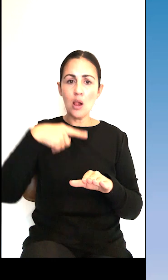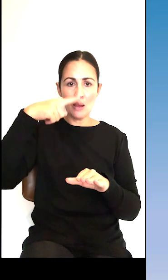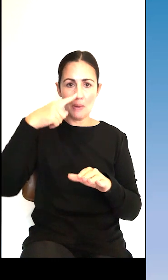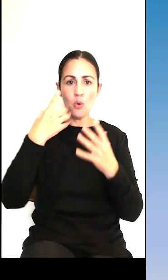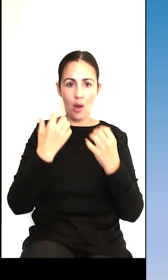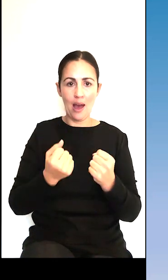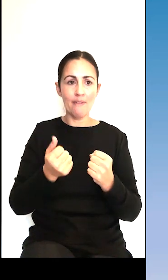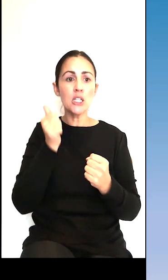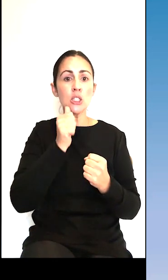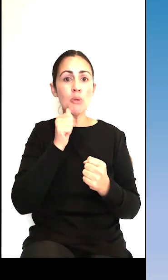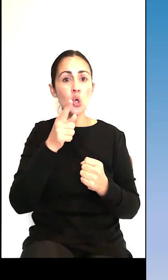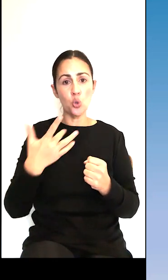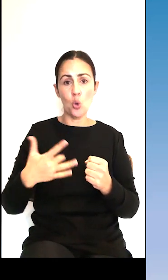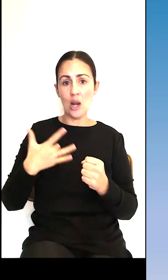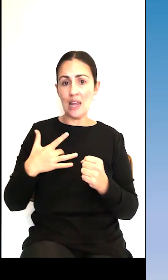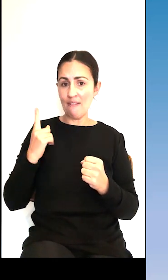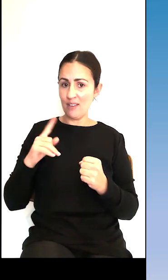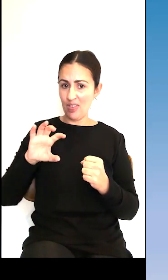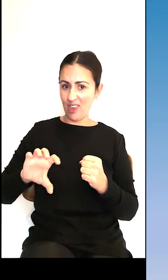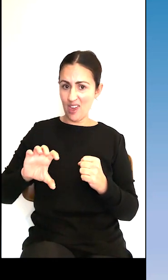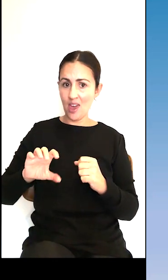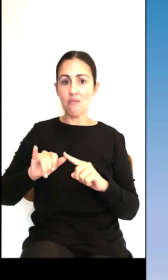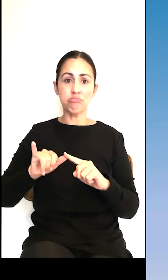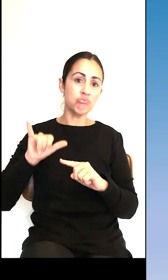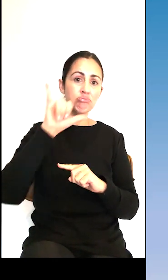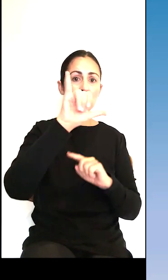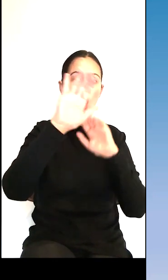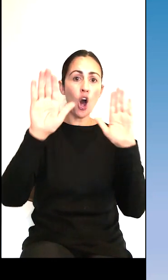and it is available 24/7. So I think that's important to note because